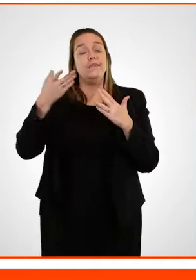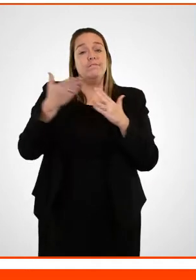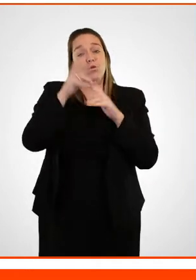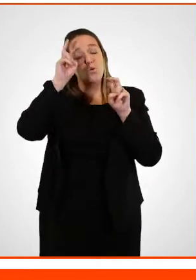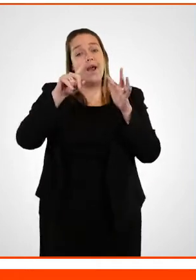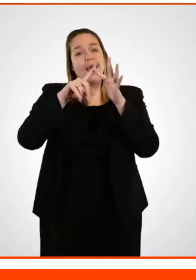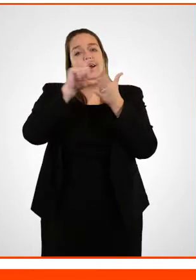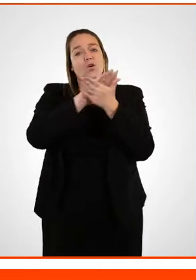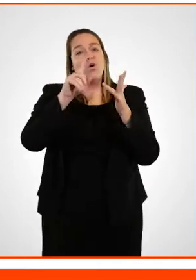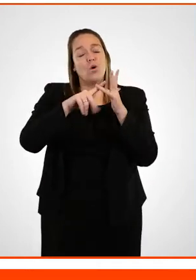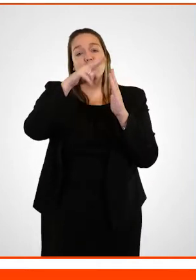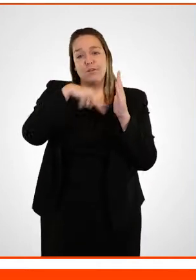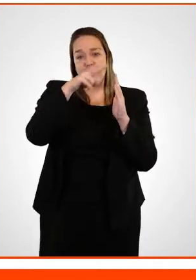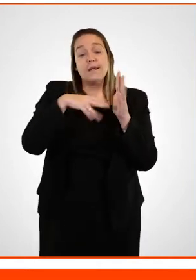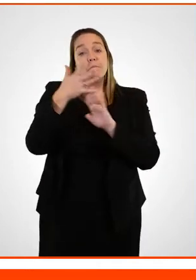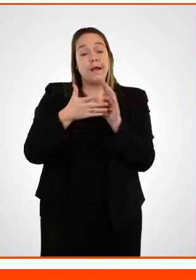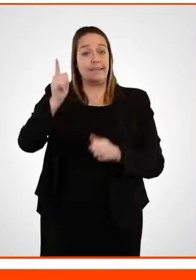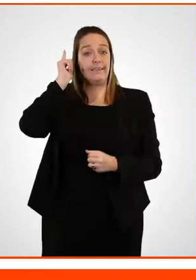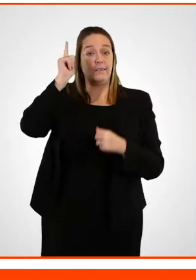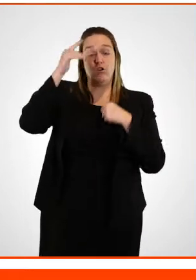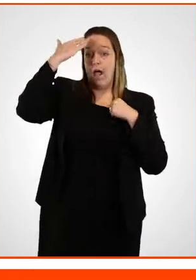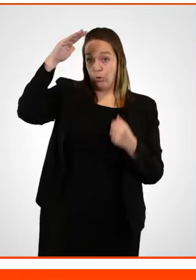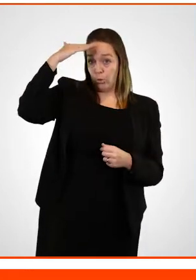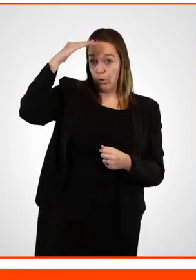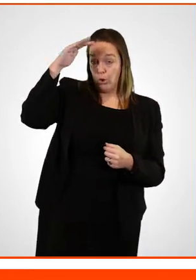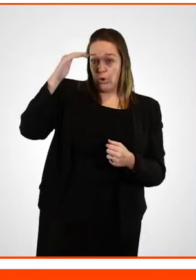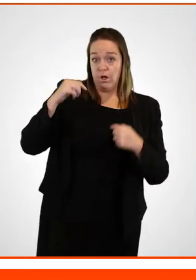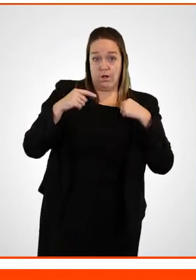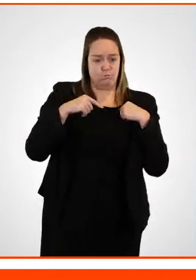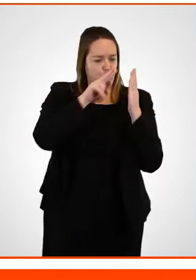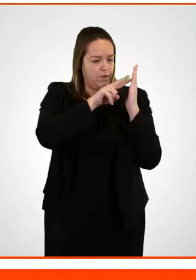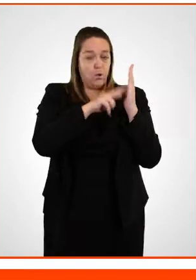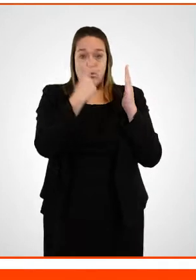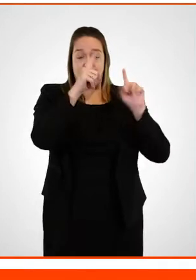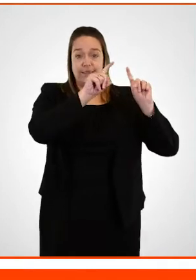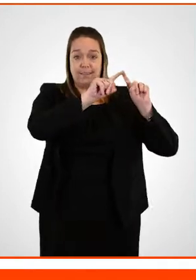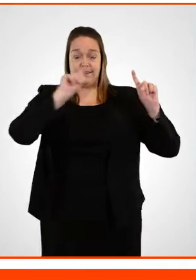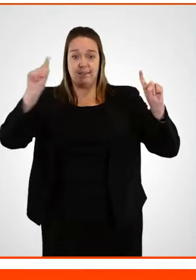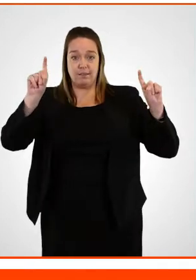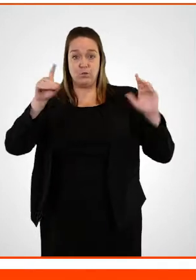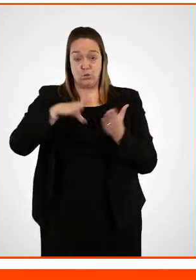and what happens here is the teacher, an adult, reads one sentence to the student